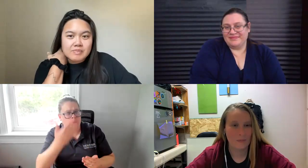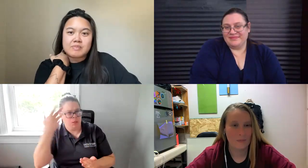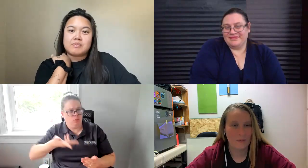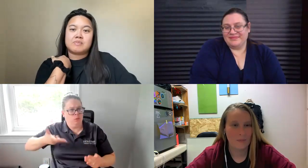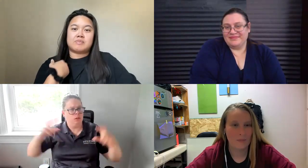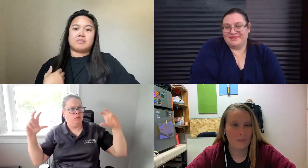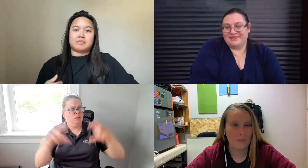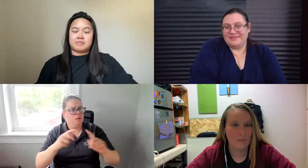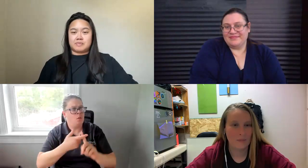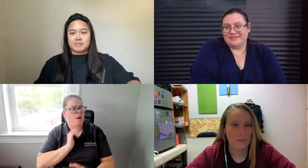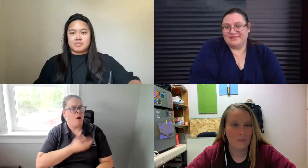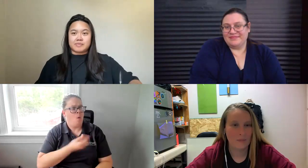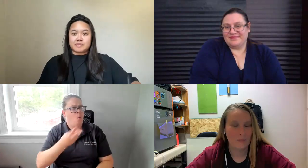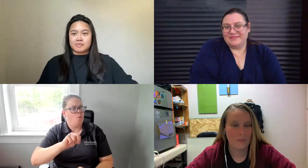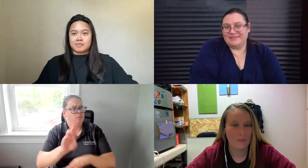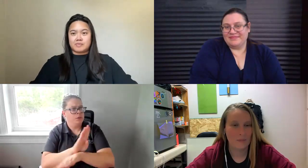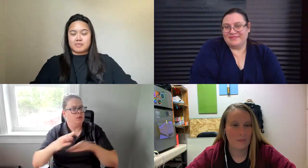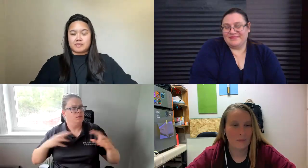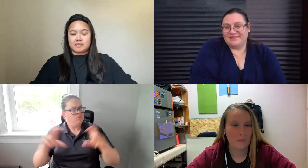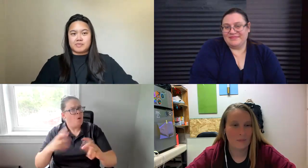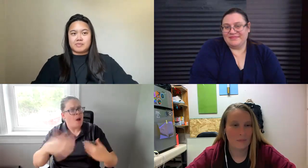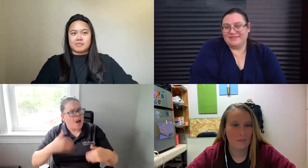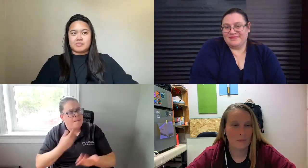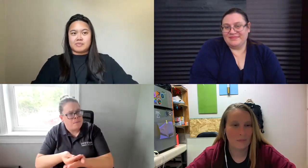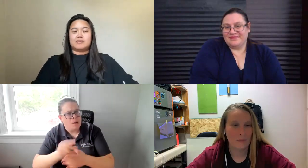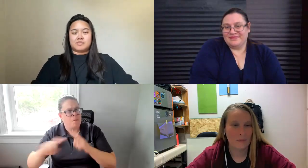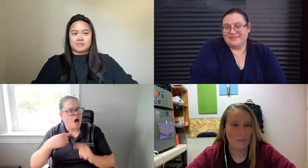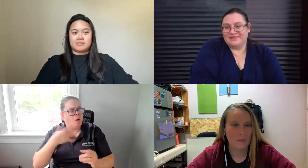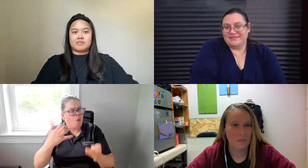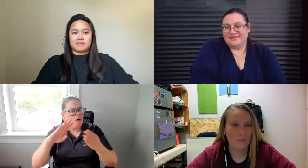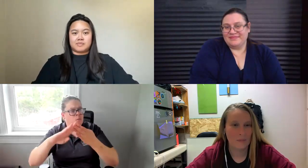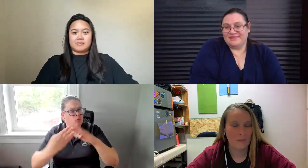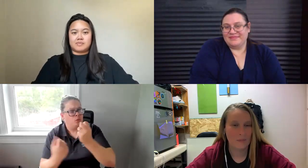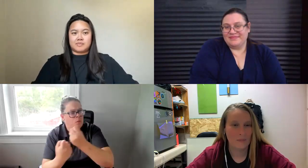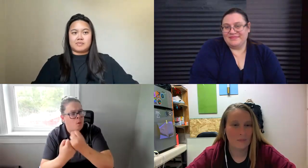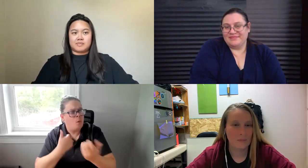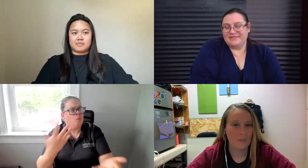We needed some extra money from Lost River Vacations because we all did have funding